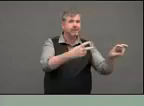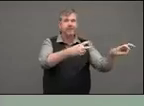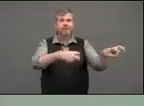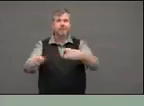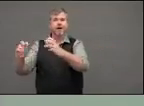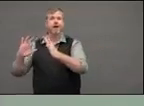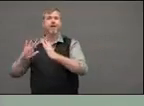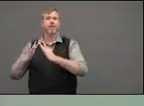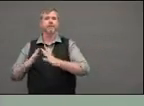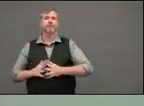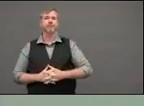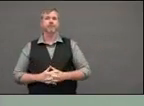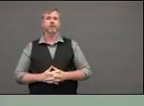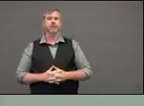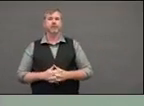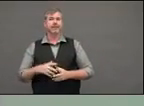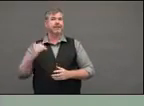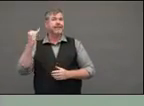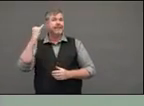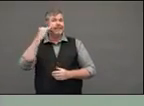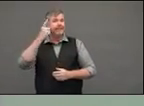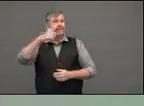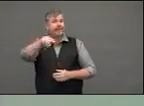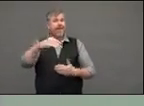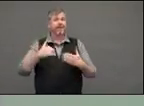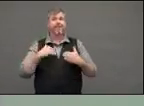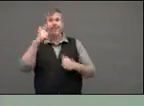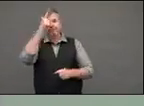if you have siblings i know have siblings as well um